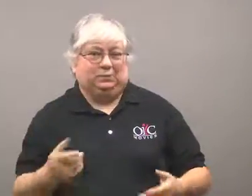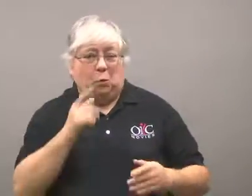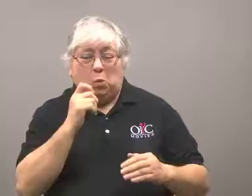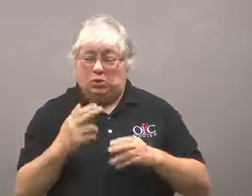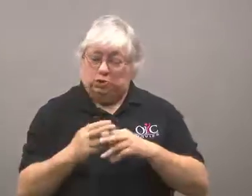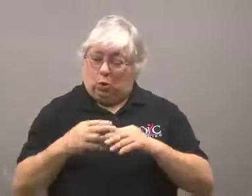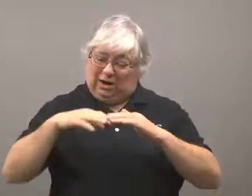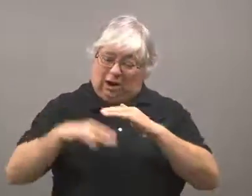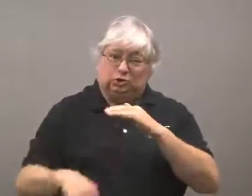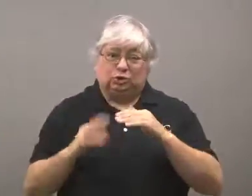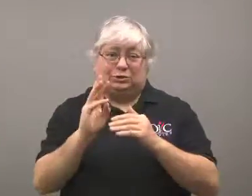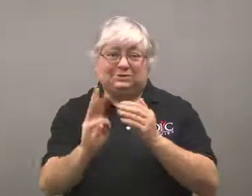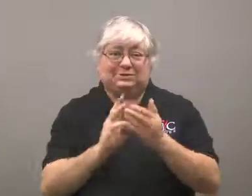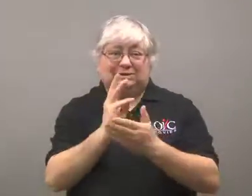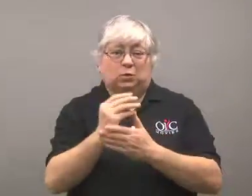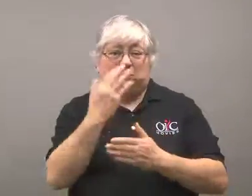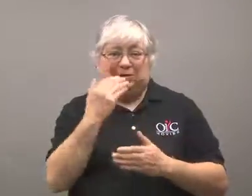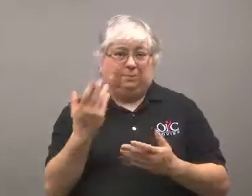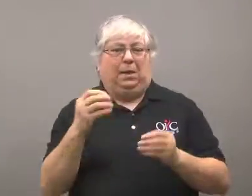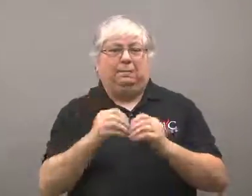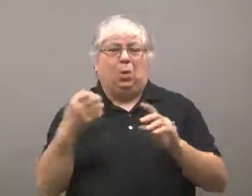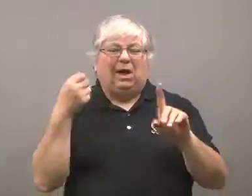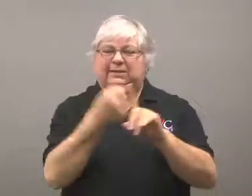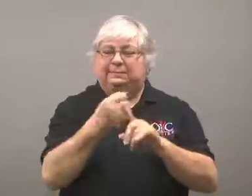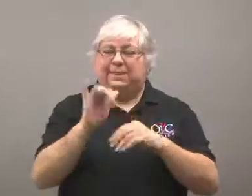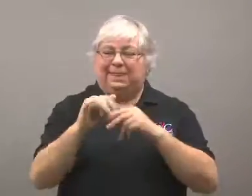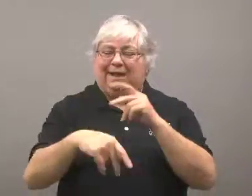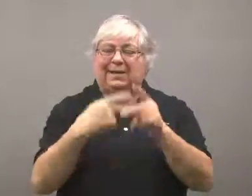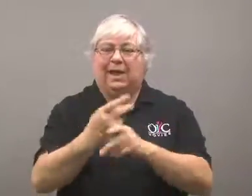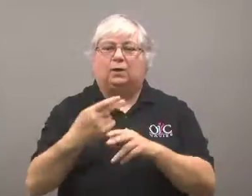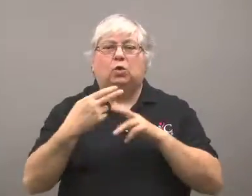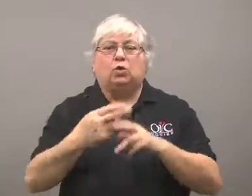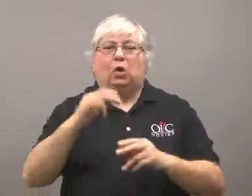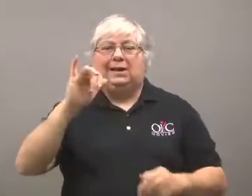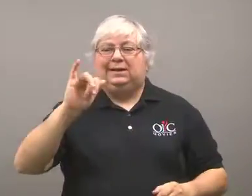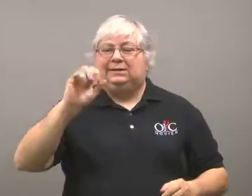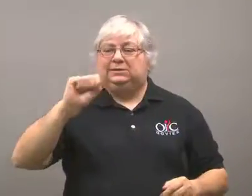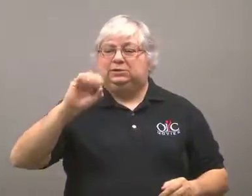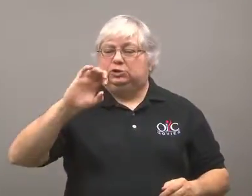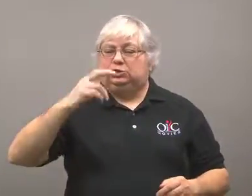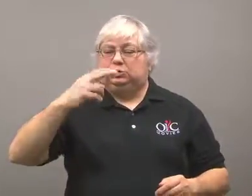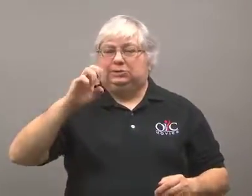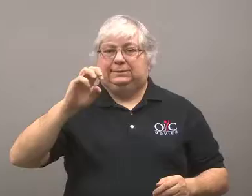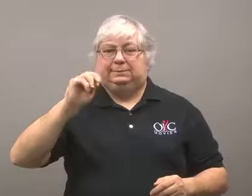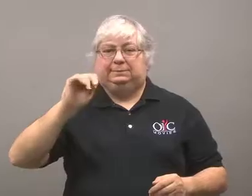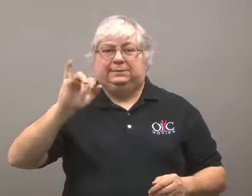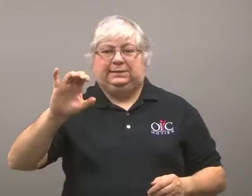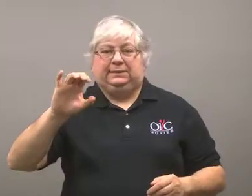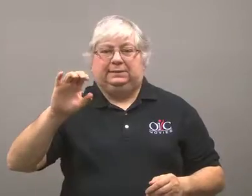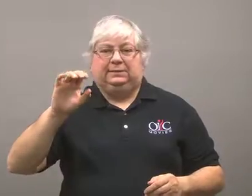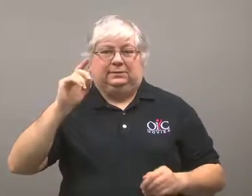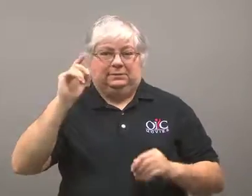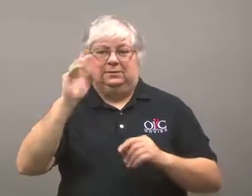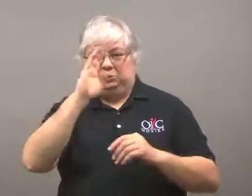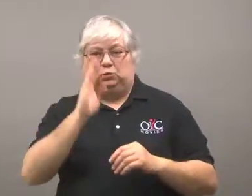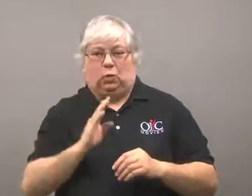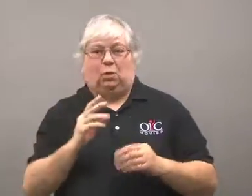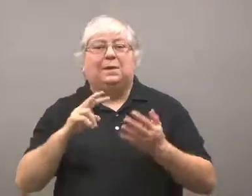People who slept less than 6 hours were prone to ischemic strokes,